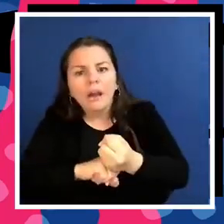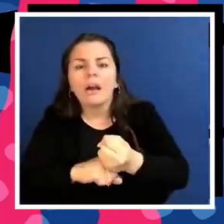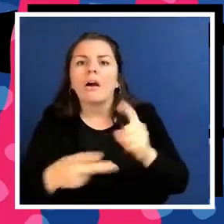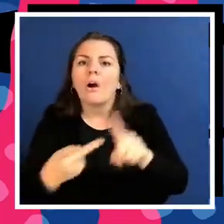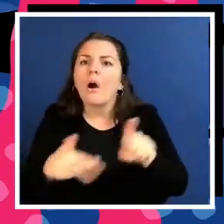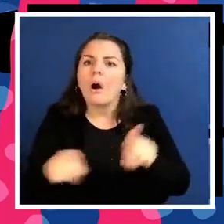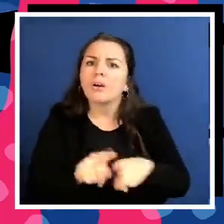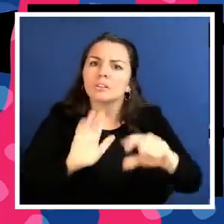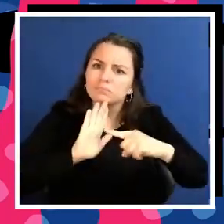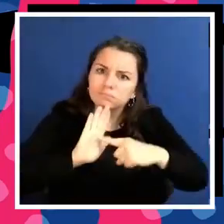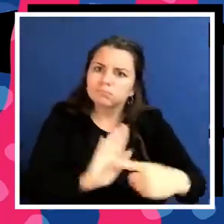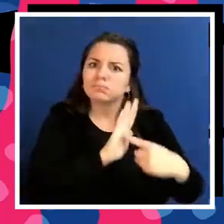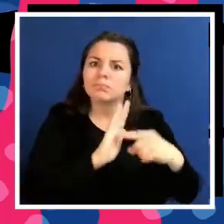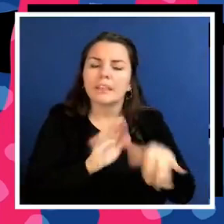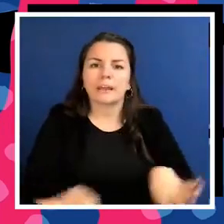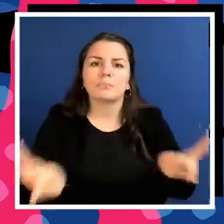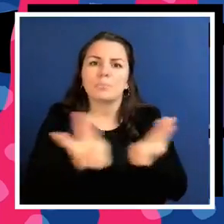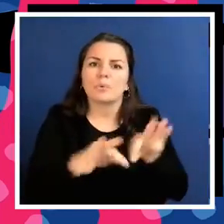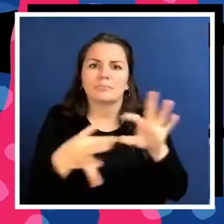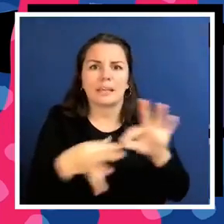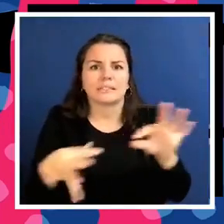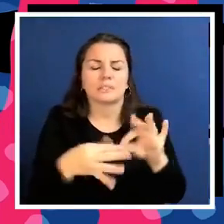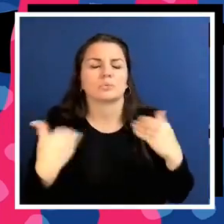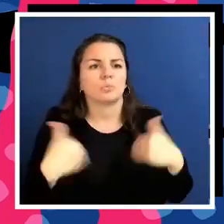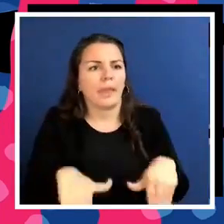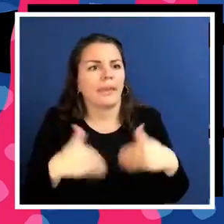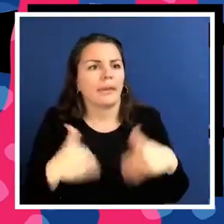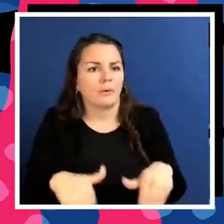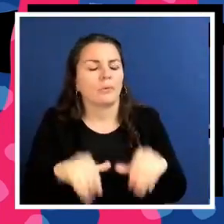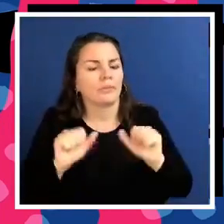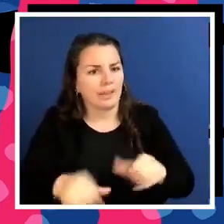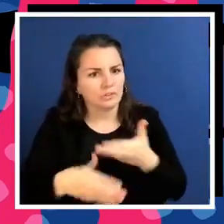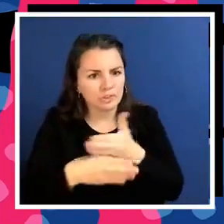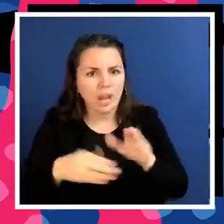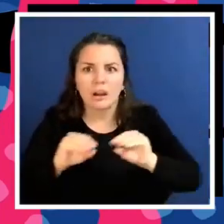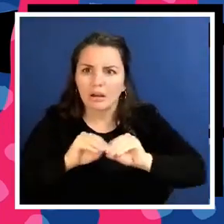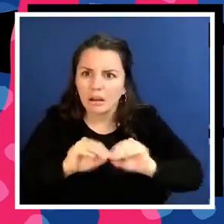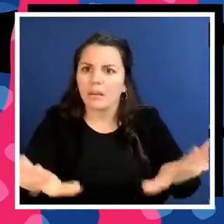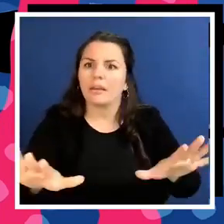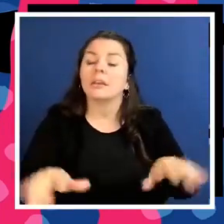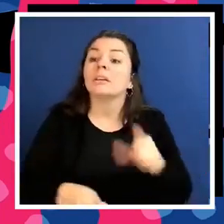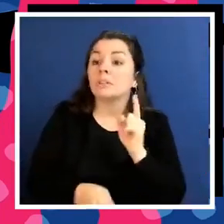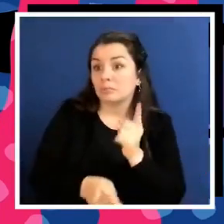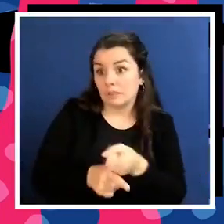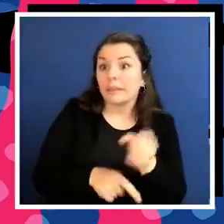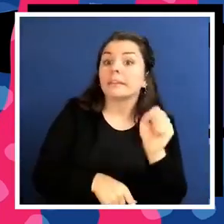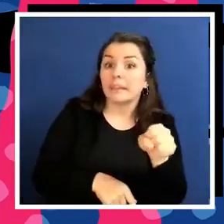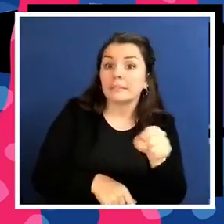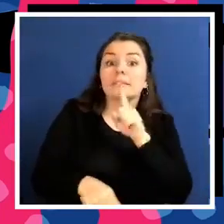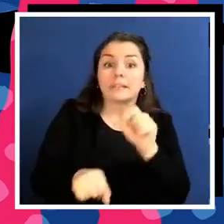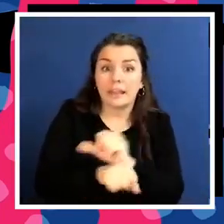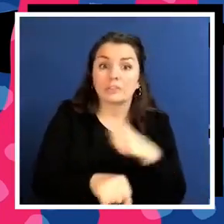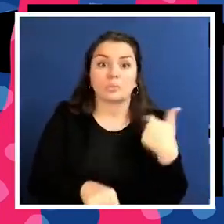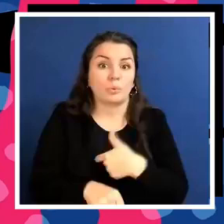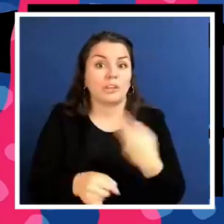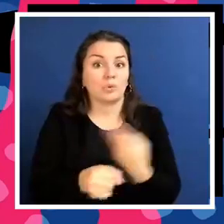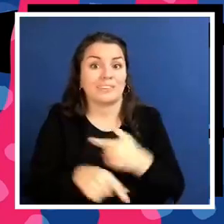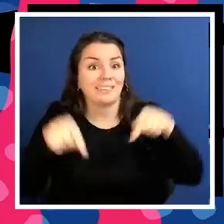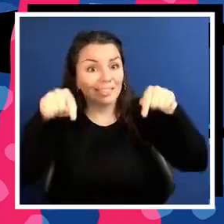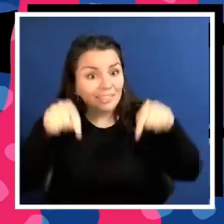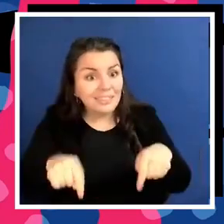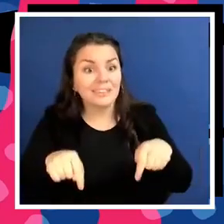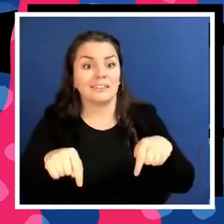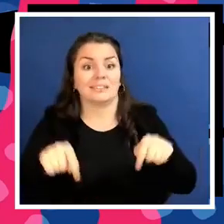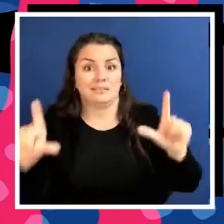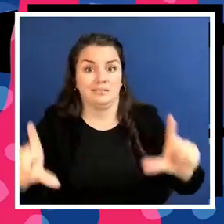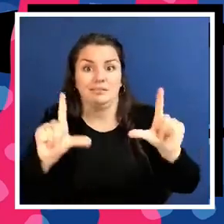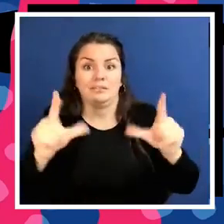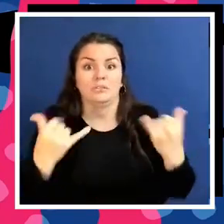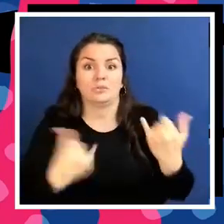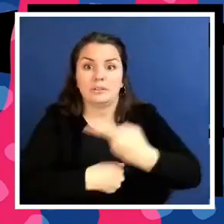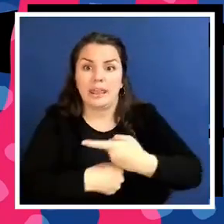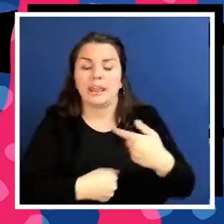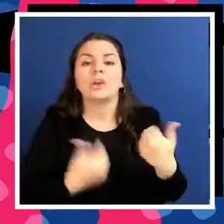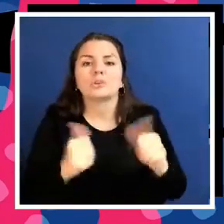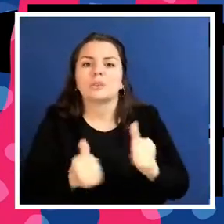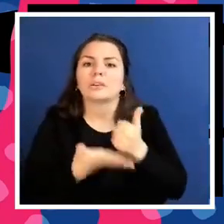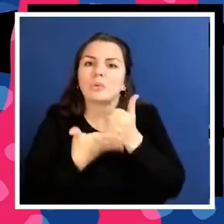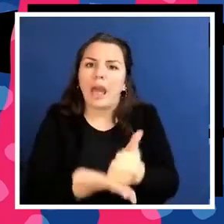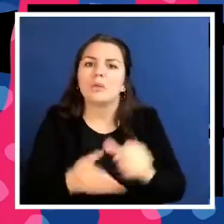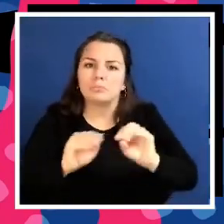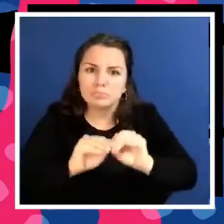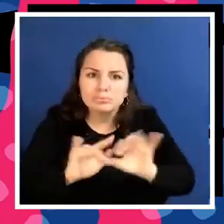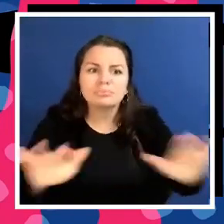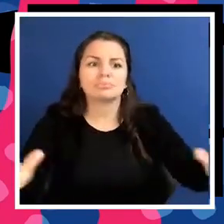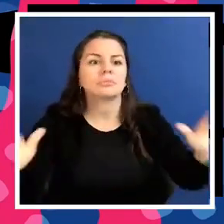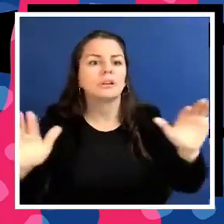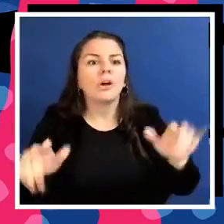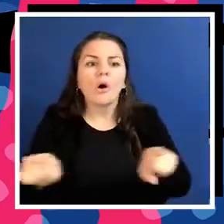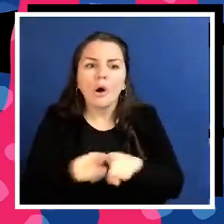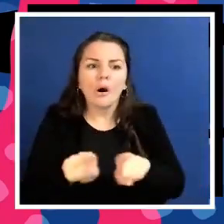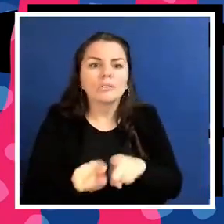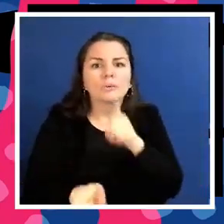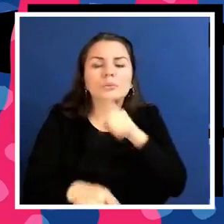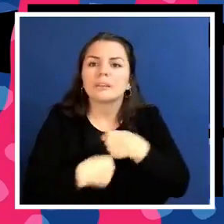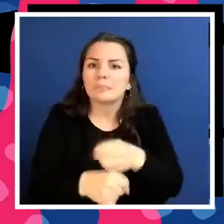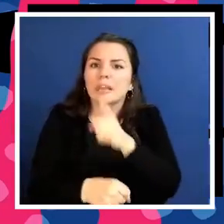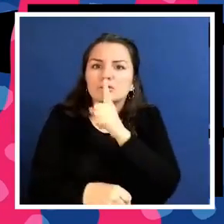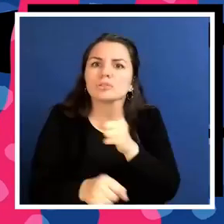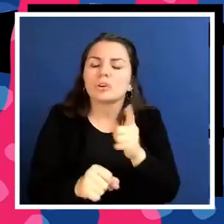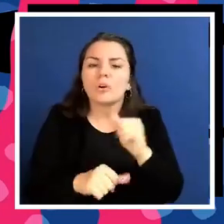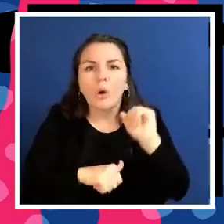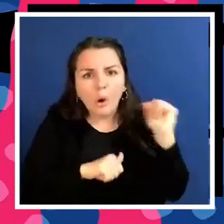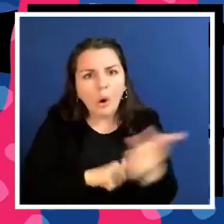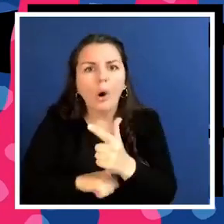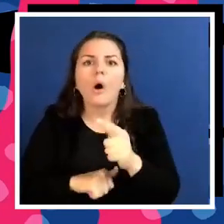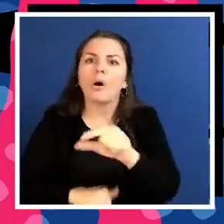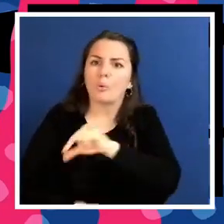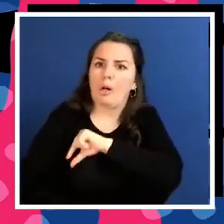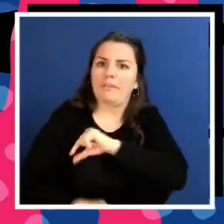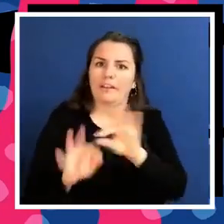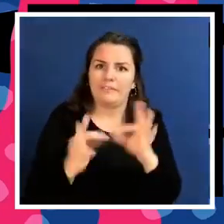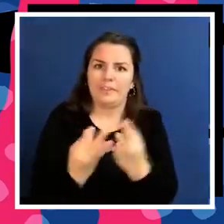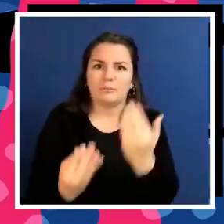TO ADVOCATE AND UPLIFT AND